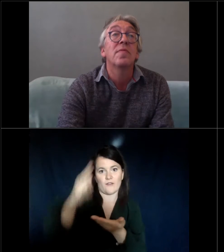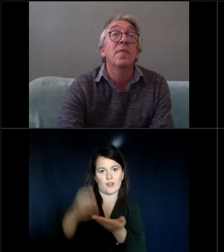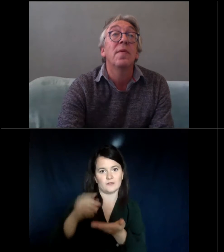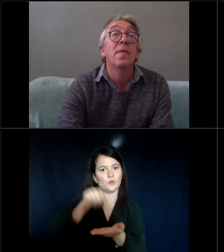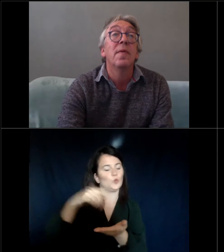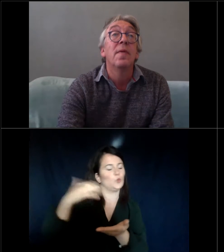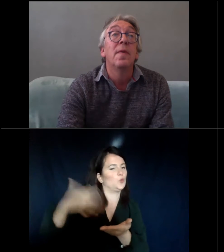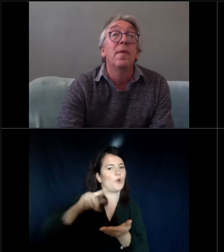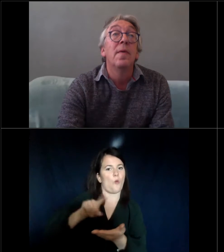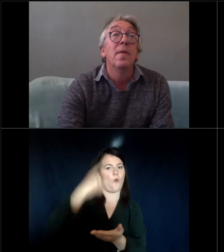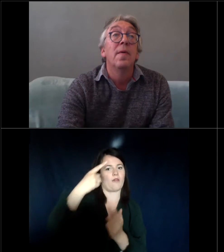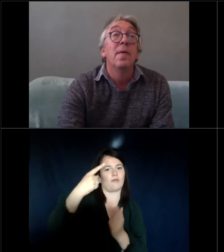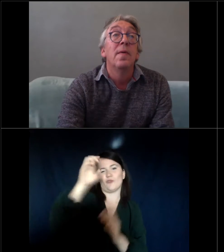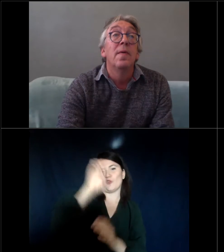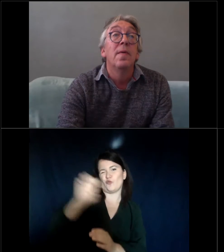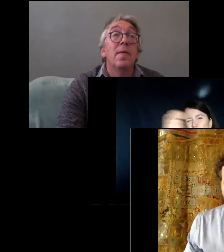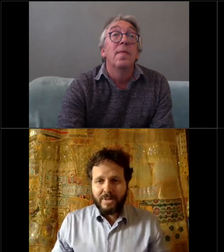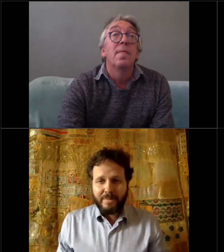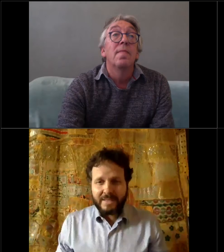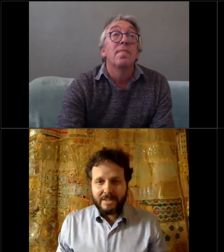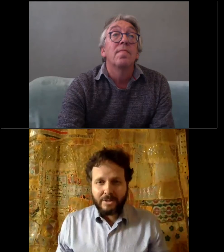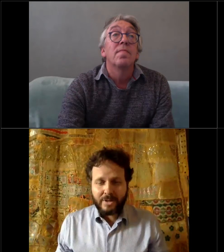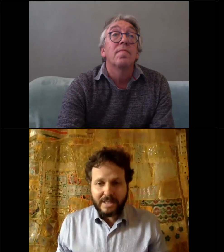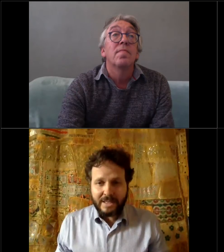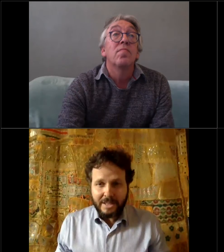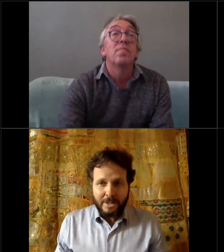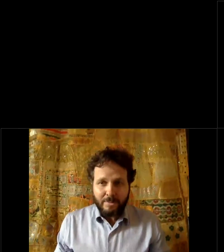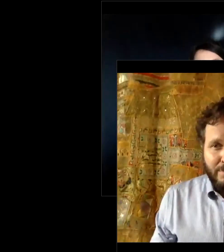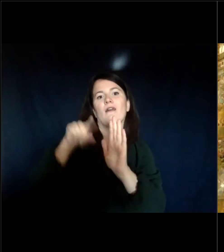that requires the will from the state to implement it correctly.